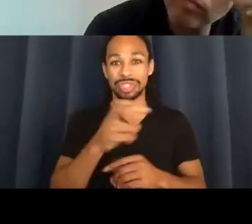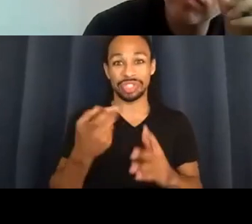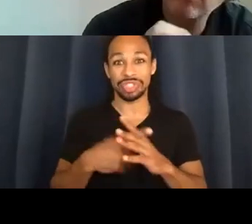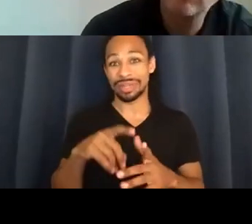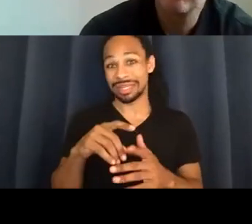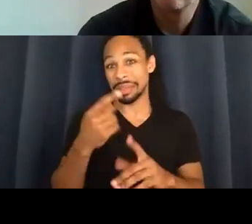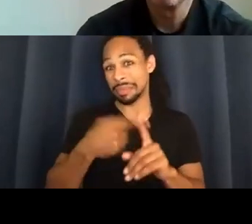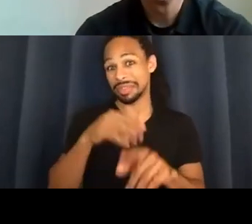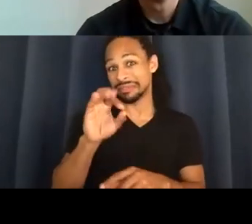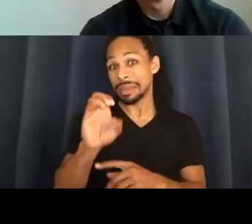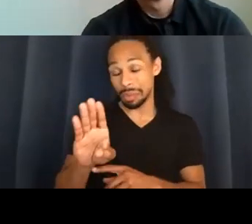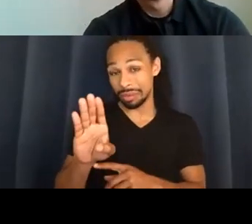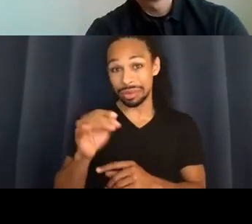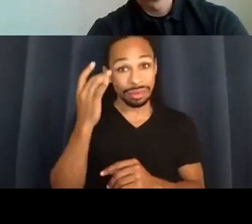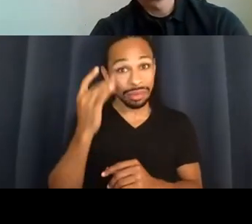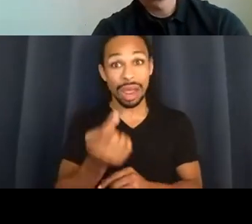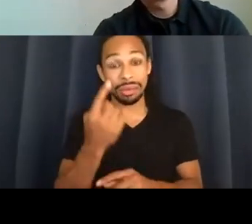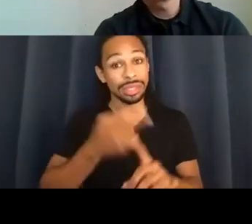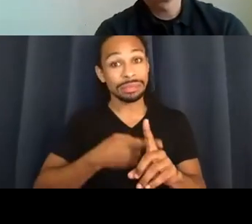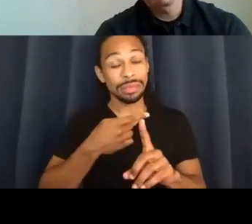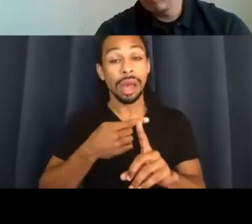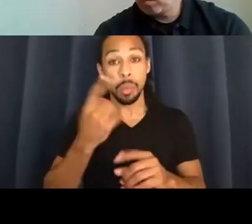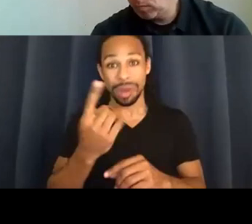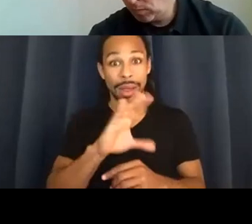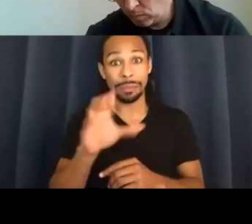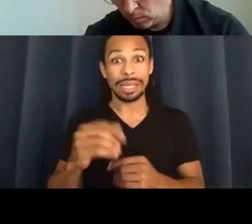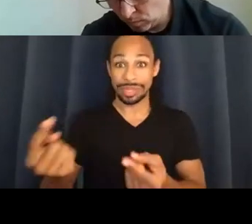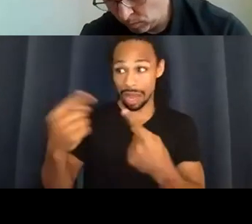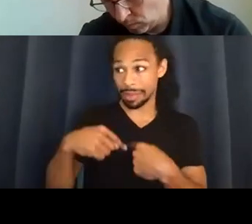incoming was our Italian 18:08:59 companies and they were supposed